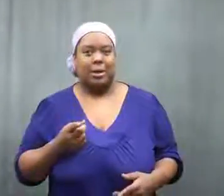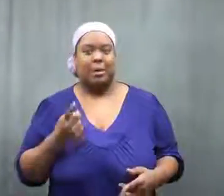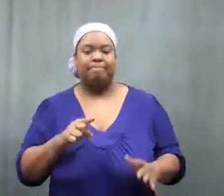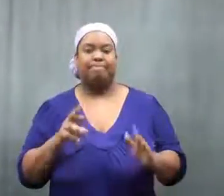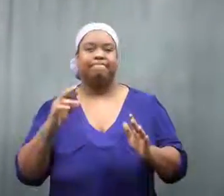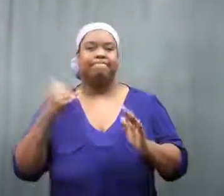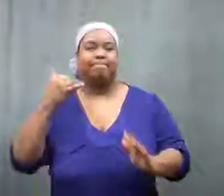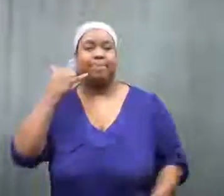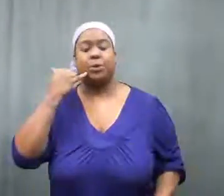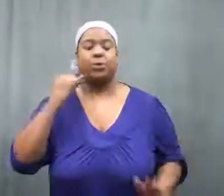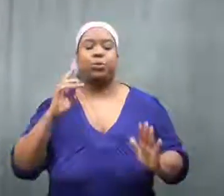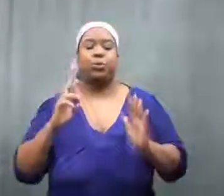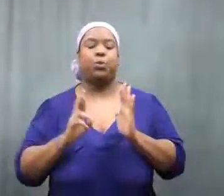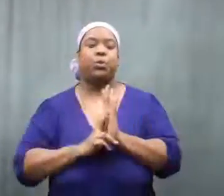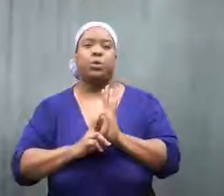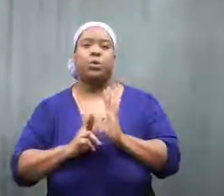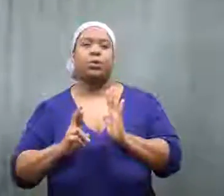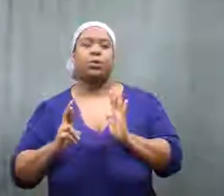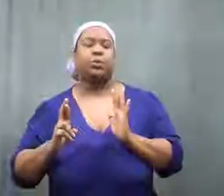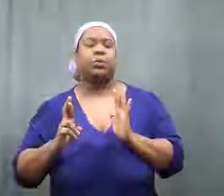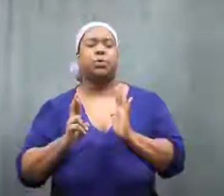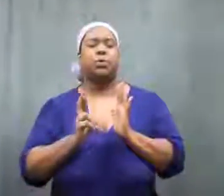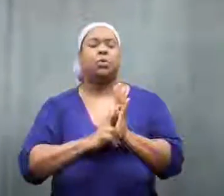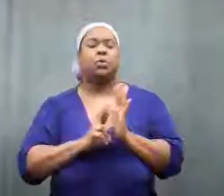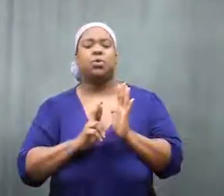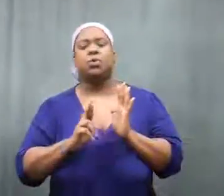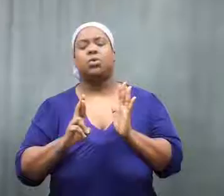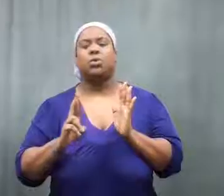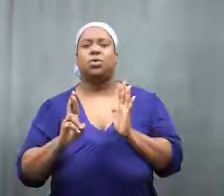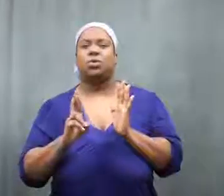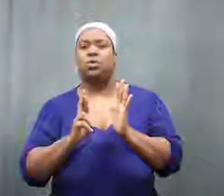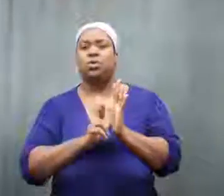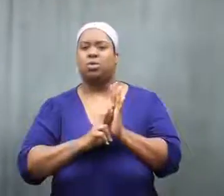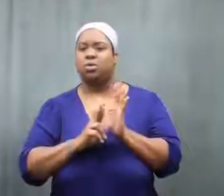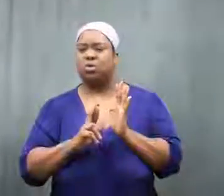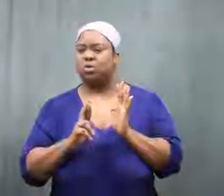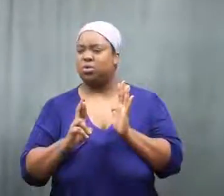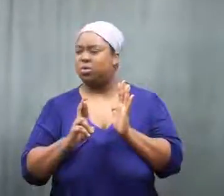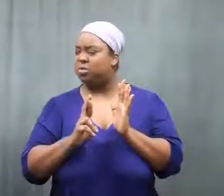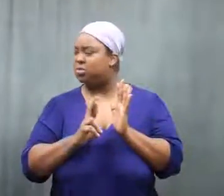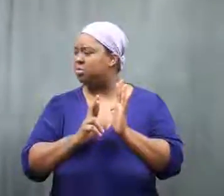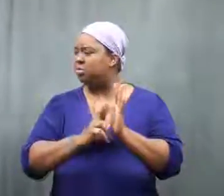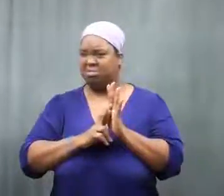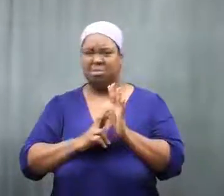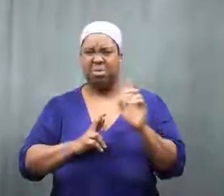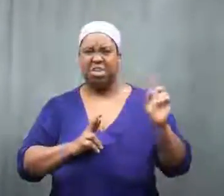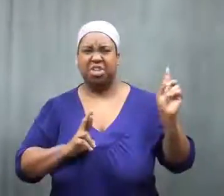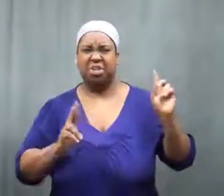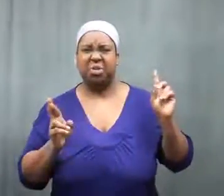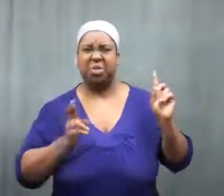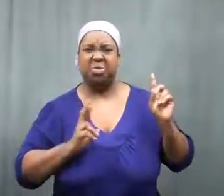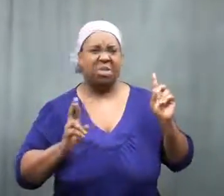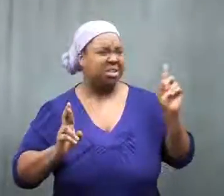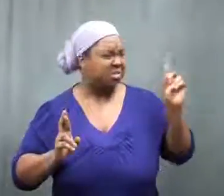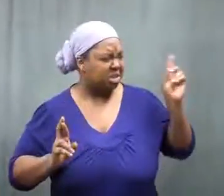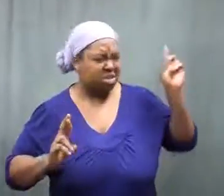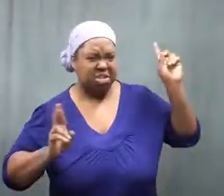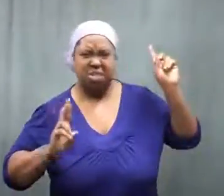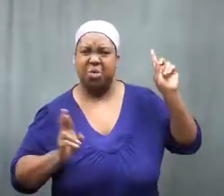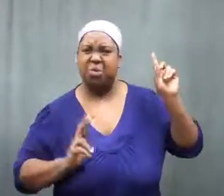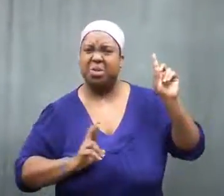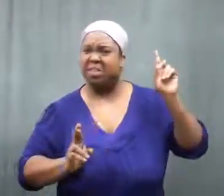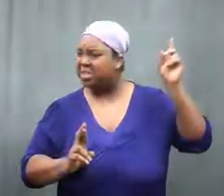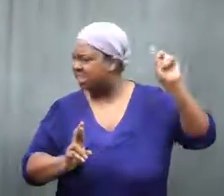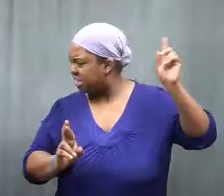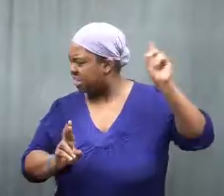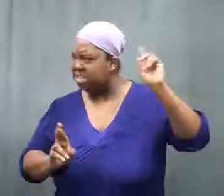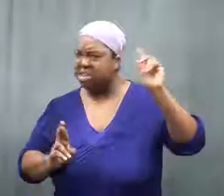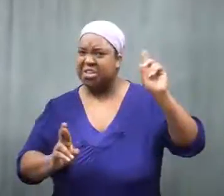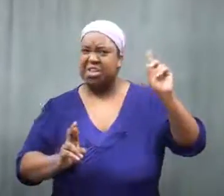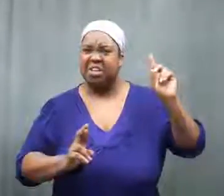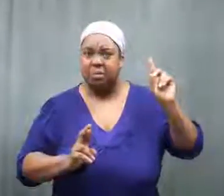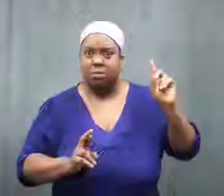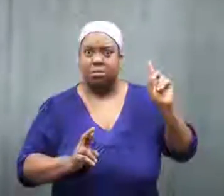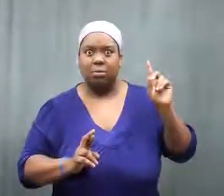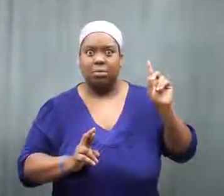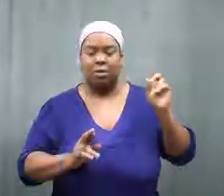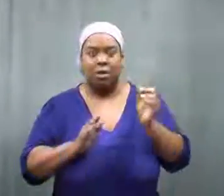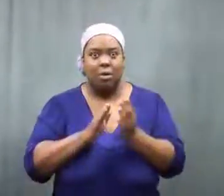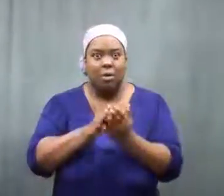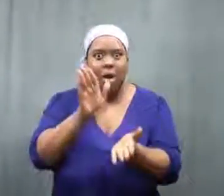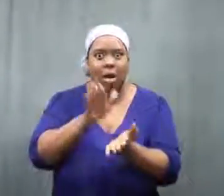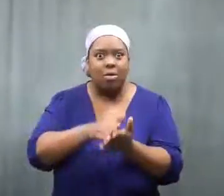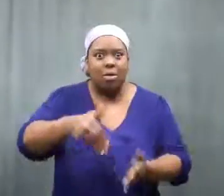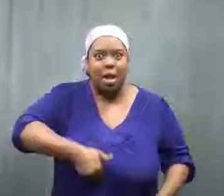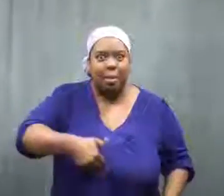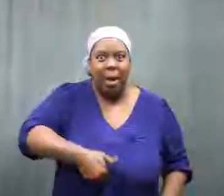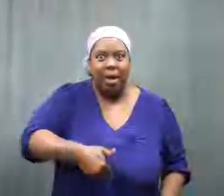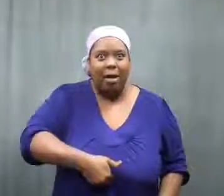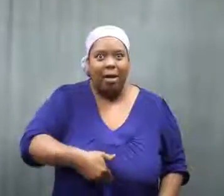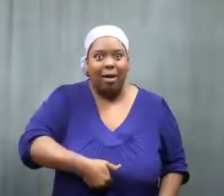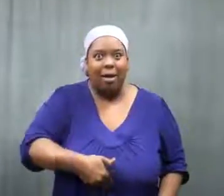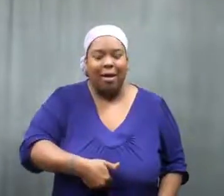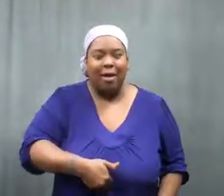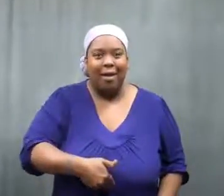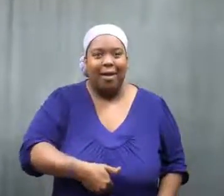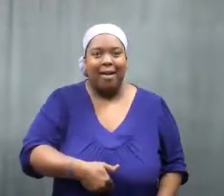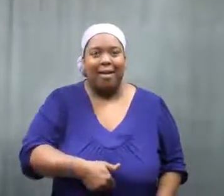A phone started ringing, and it was coming from the crocodile's stomach.